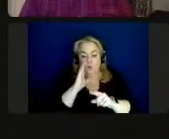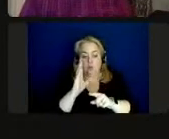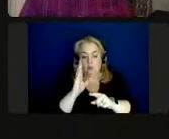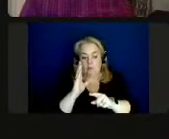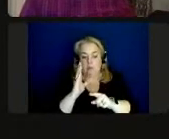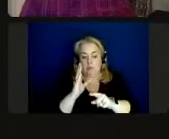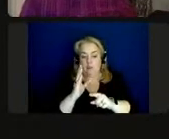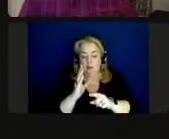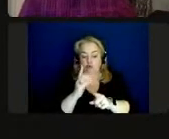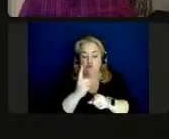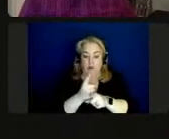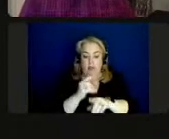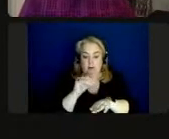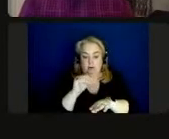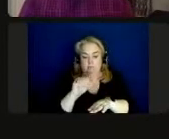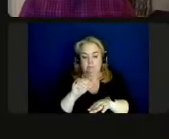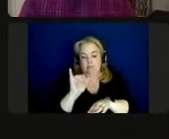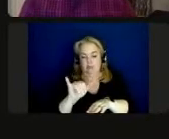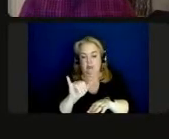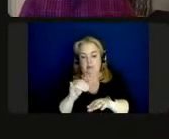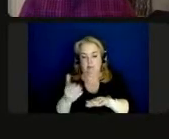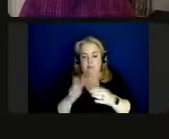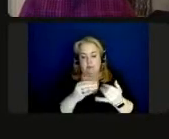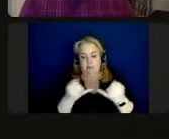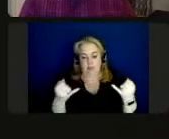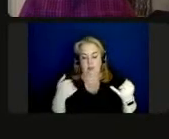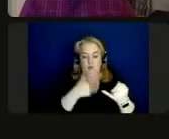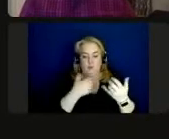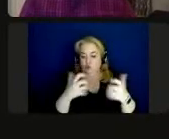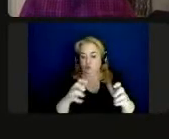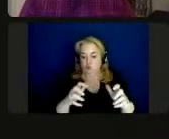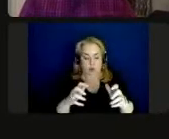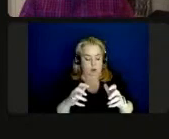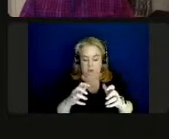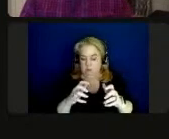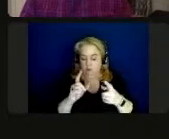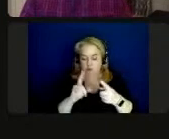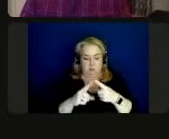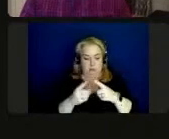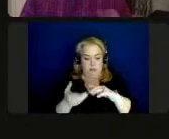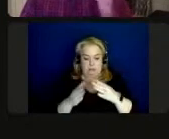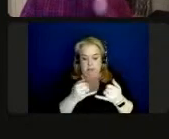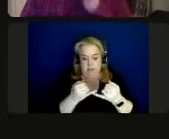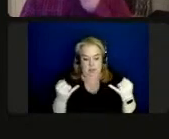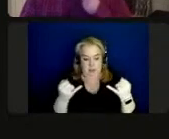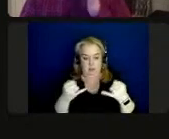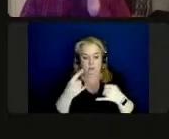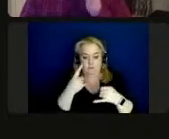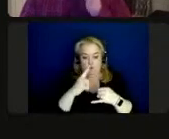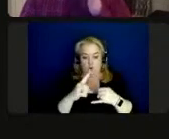CITIES WILL HAPPE TO WHATEVER THE STE ENTUALLY DOES.